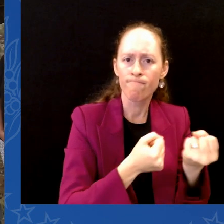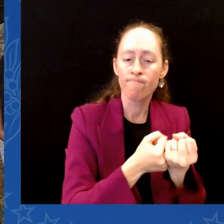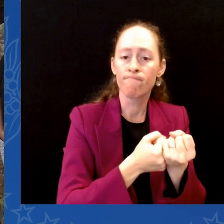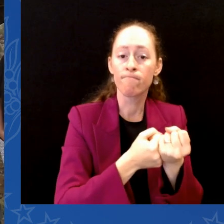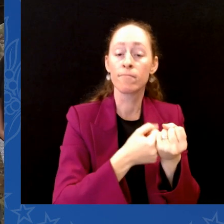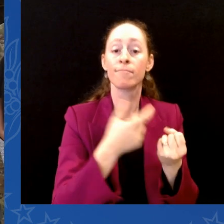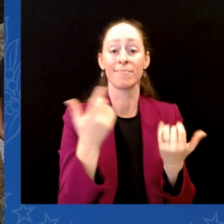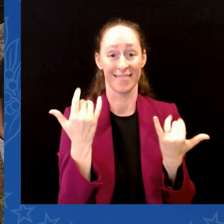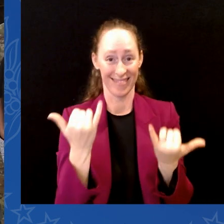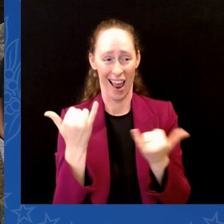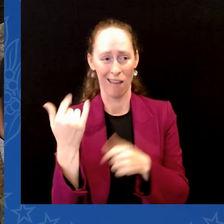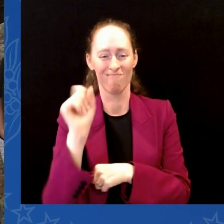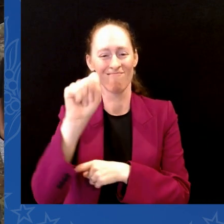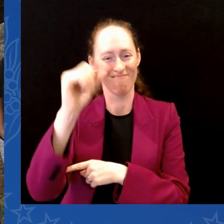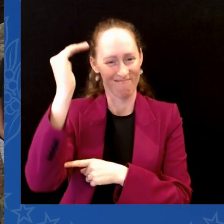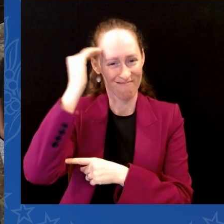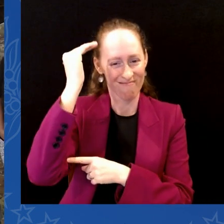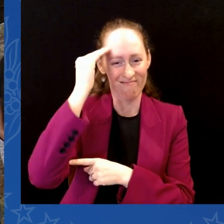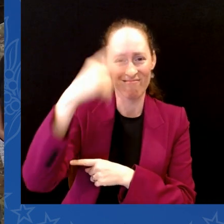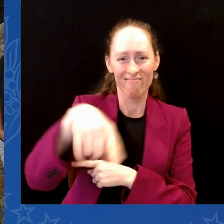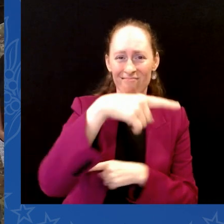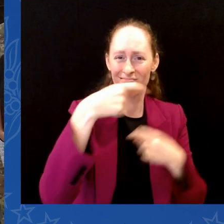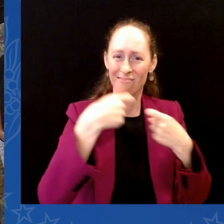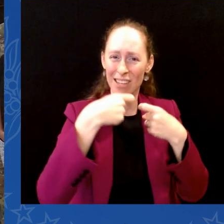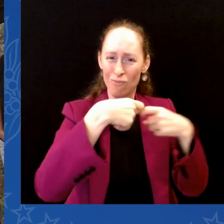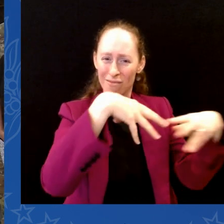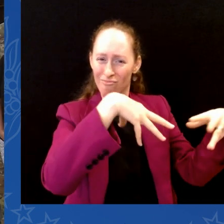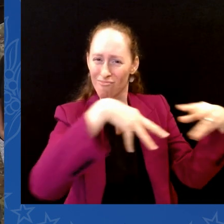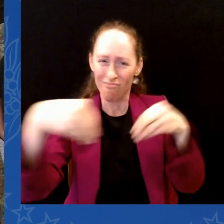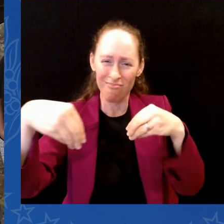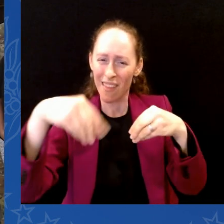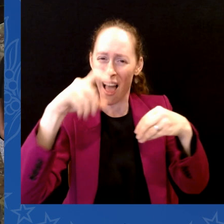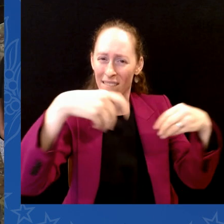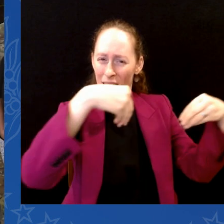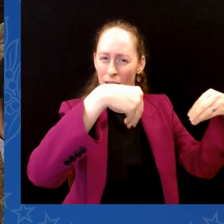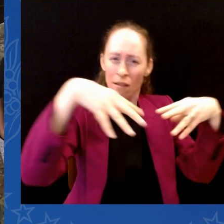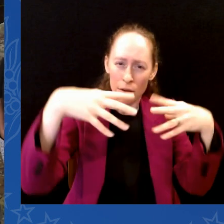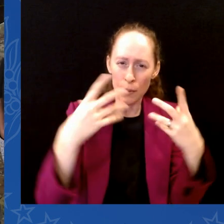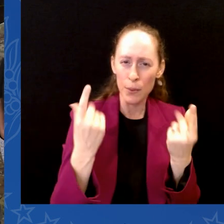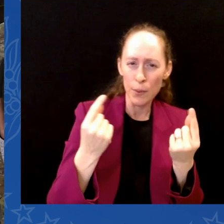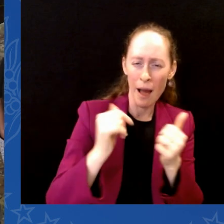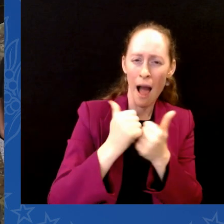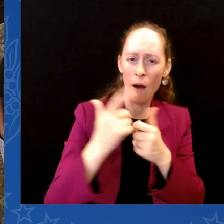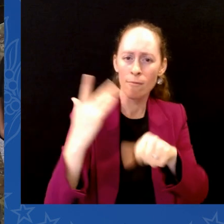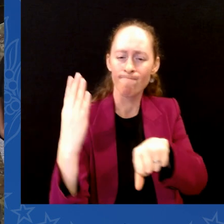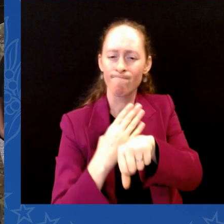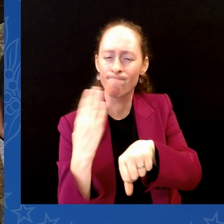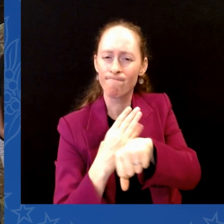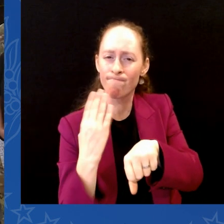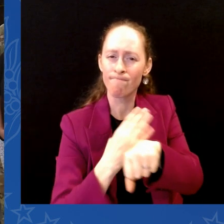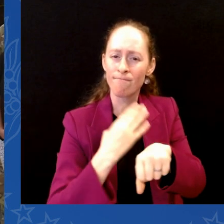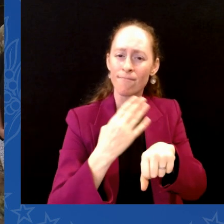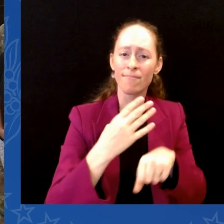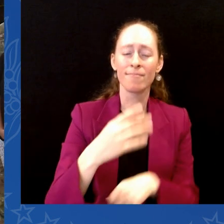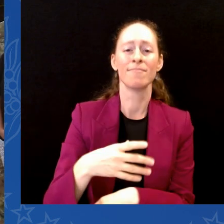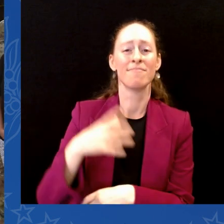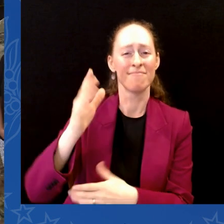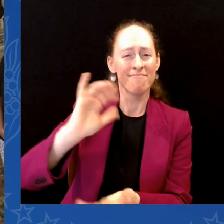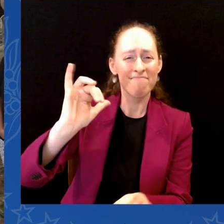massive amount of debris removal here, of course, you see. But certainly in Sanibel, really, really significant. And I want to.